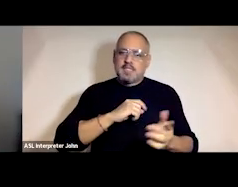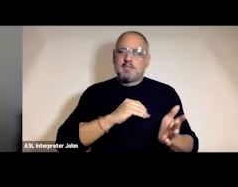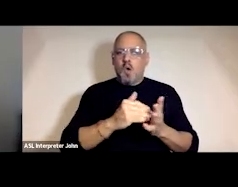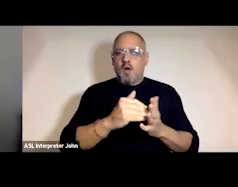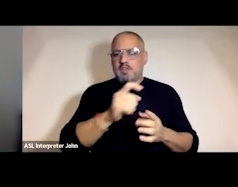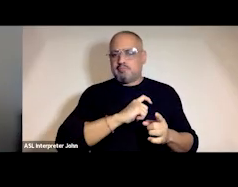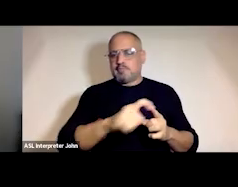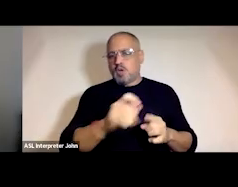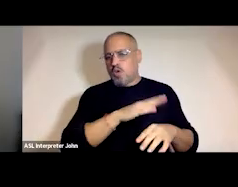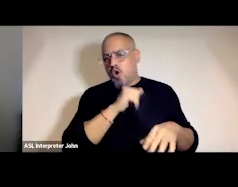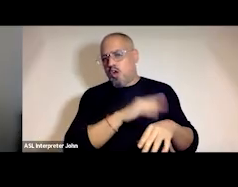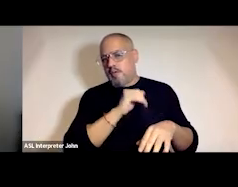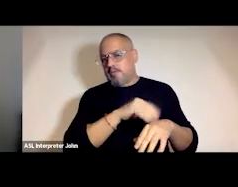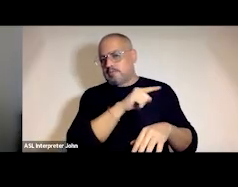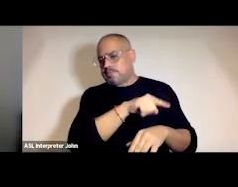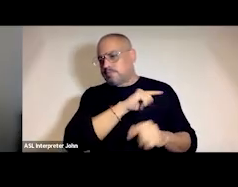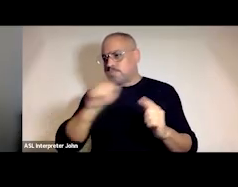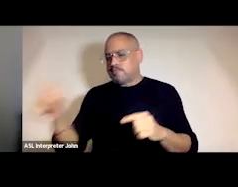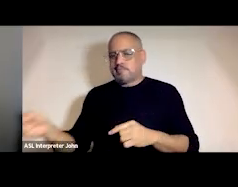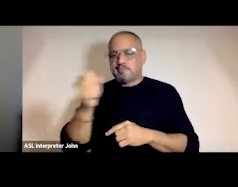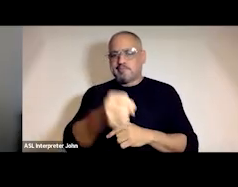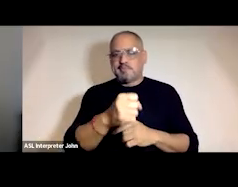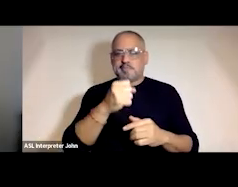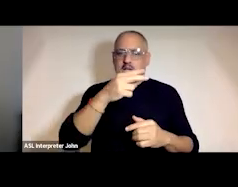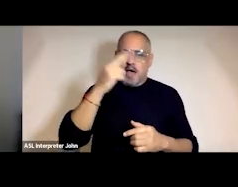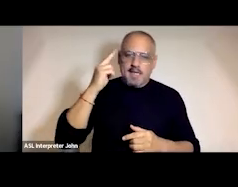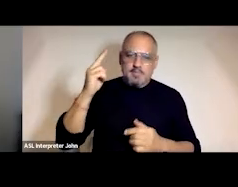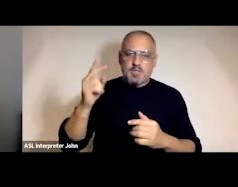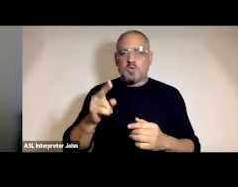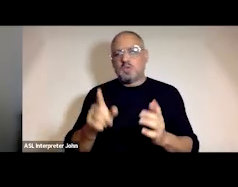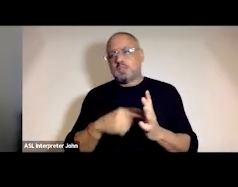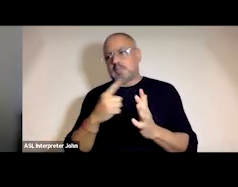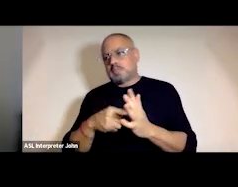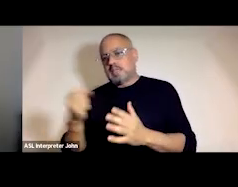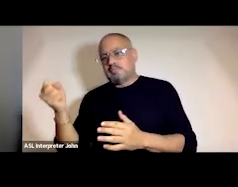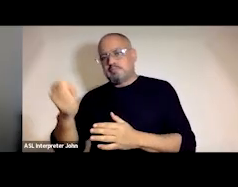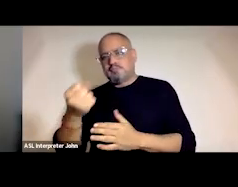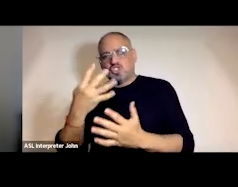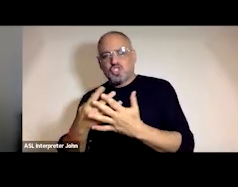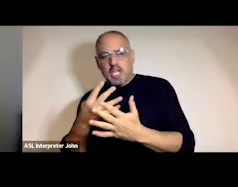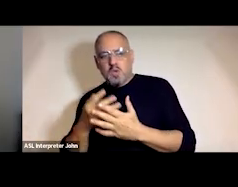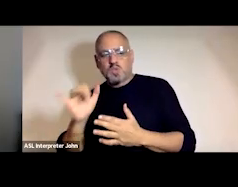He was taken to the hospital sometimes. He was taken to jail sometimes. So these would be examples of